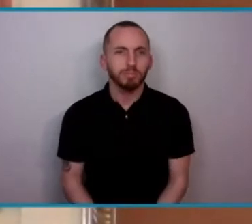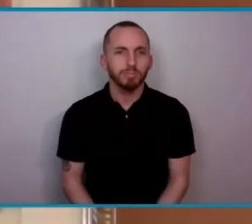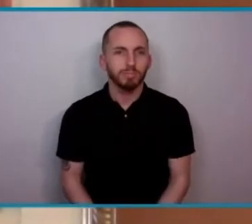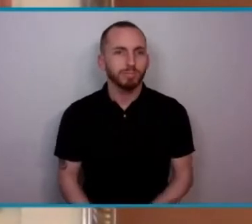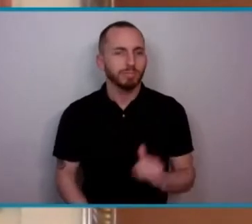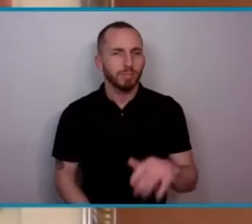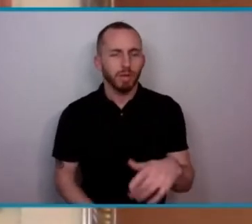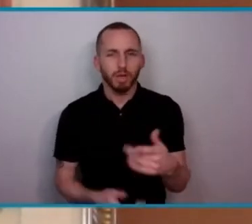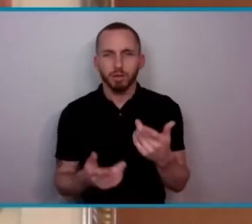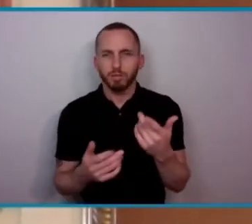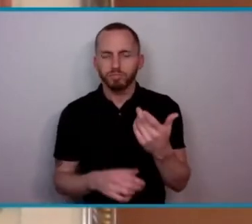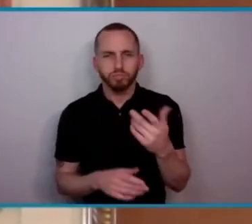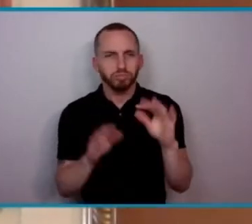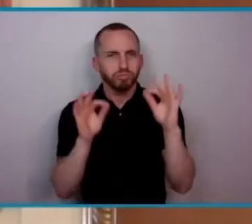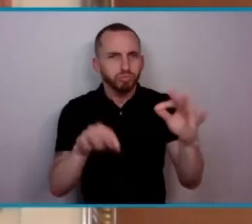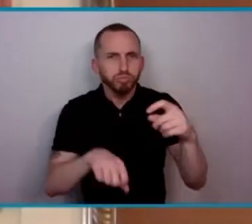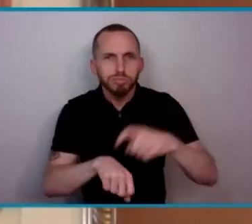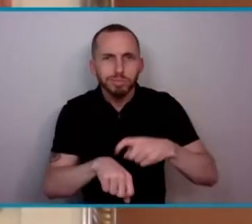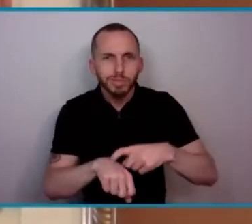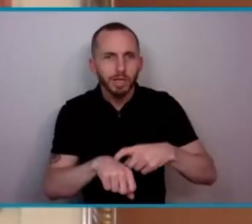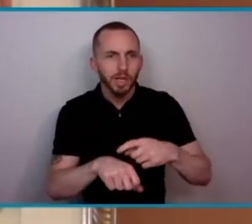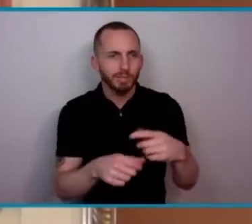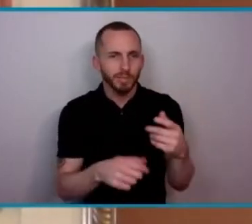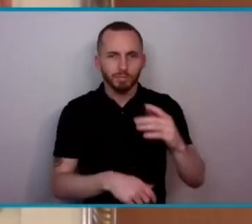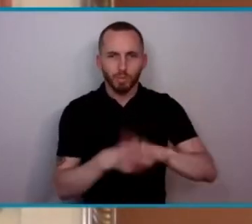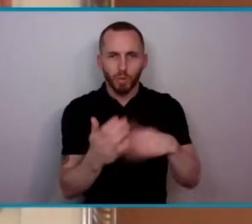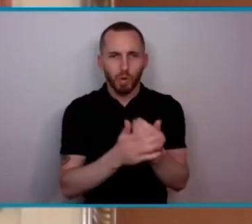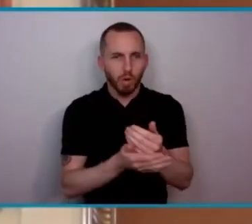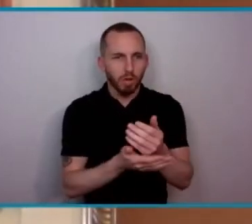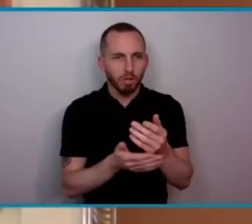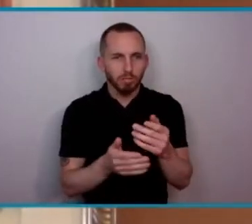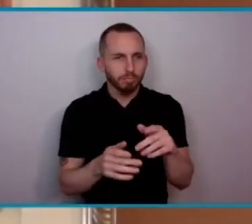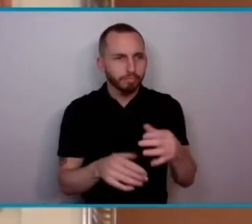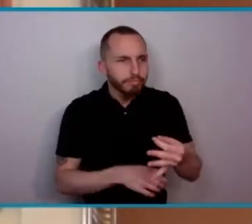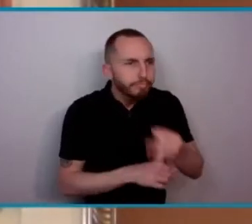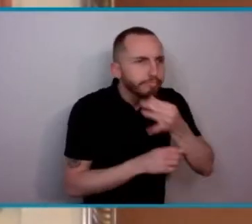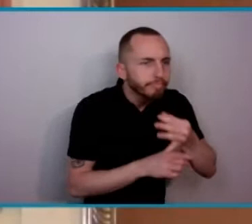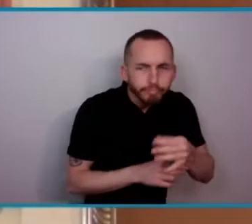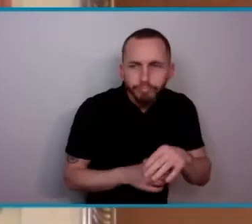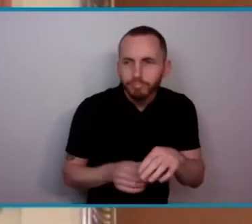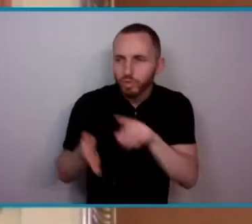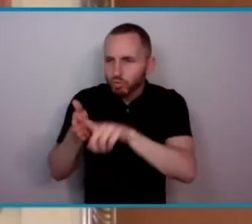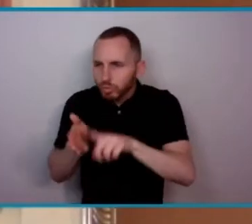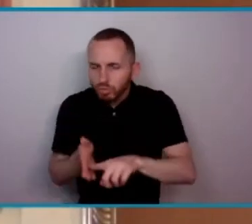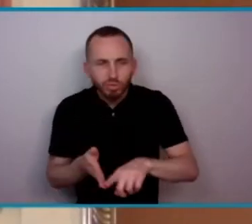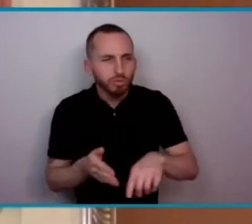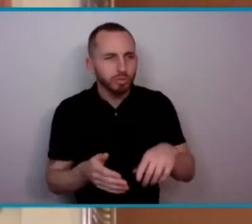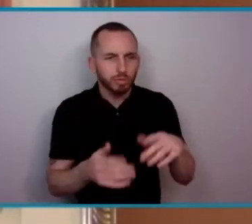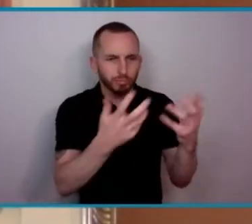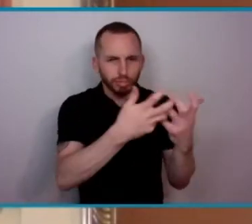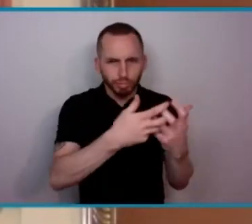for all of this to come together with the resources and infrastructure and personnel